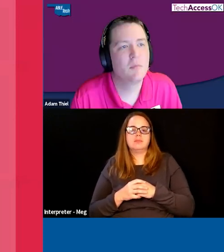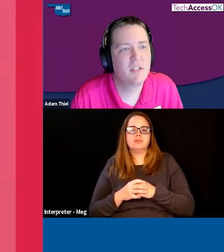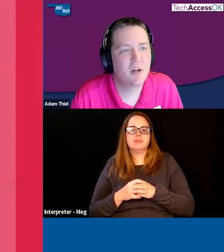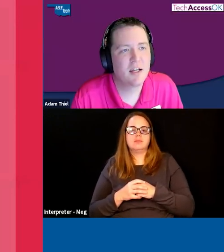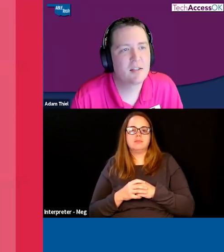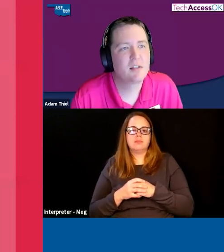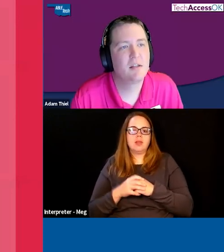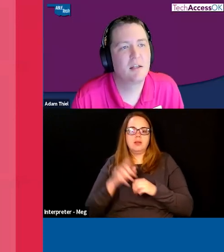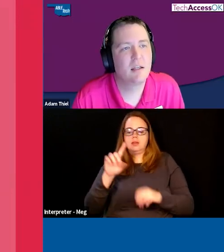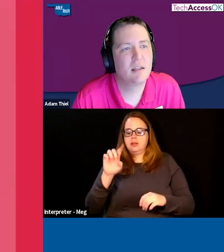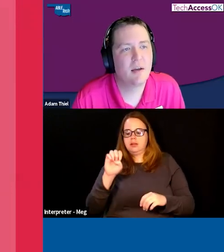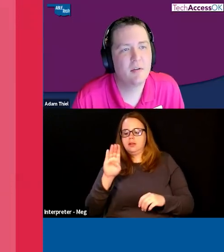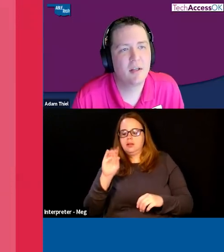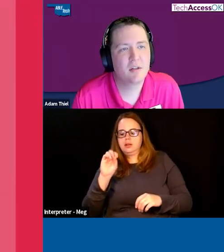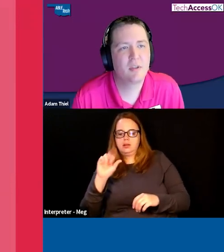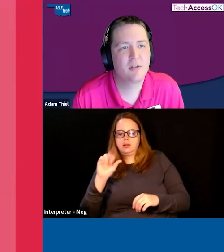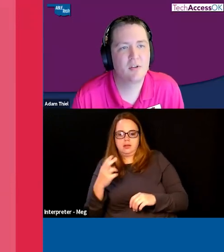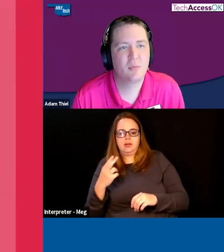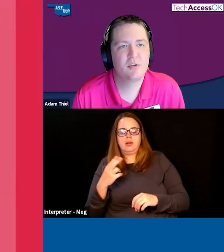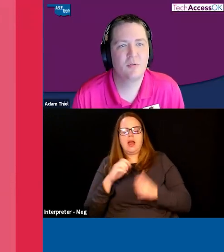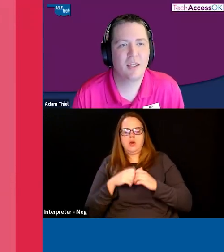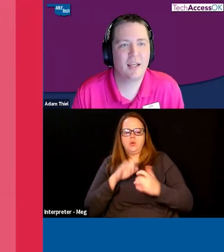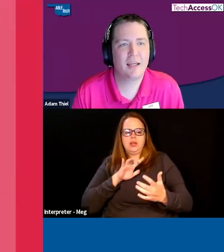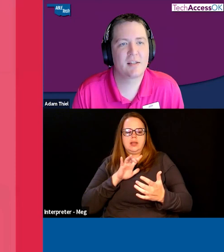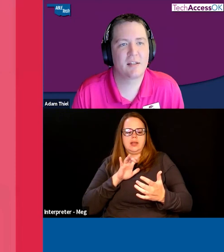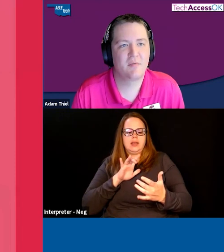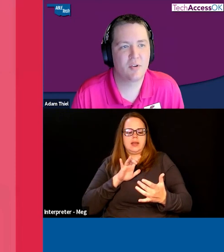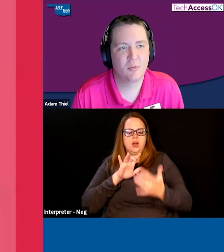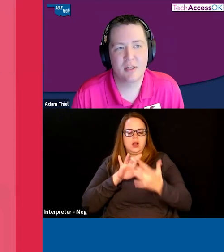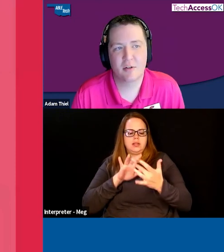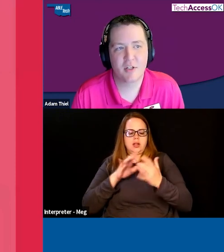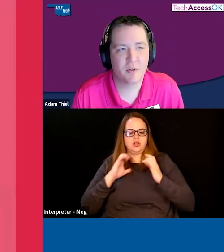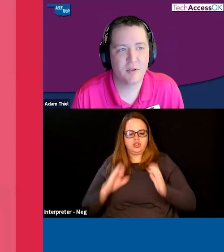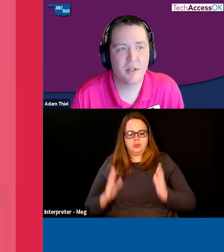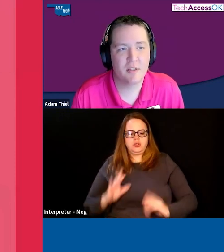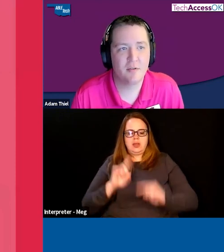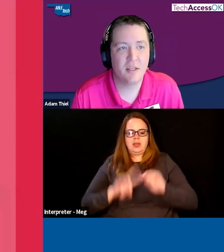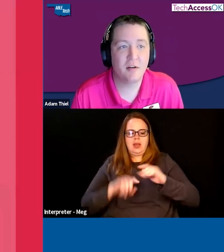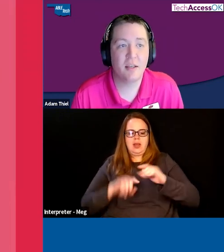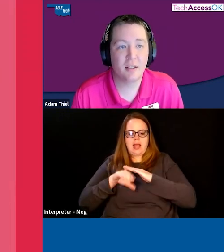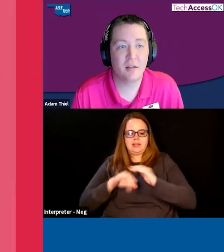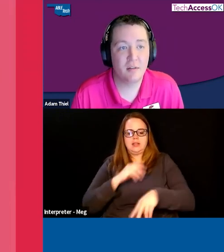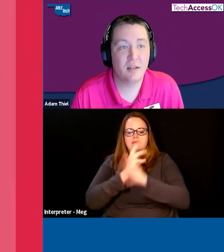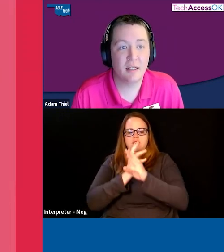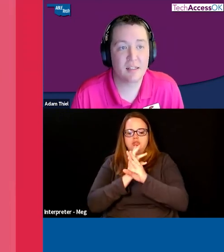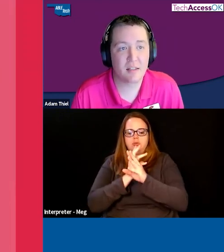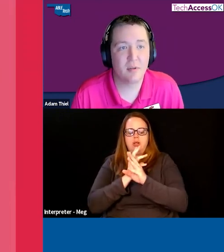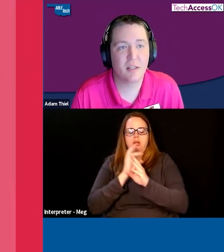Debra asks, how do you connect with consumers who can't access virtual research opportunities due to internet inaccessibility,